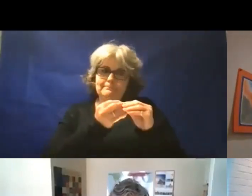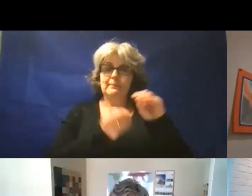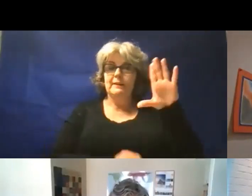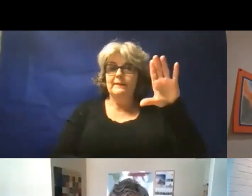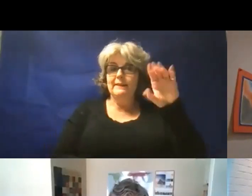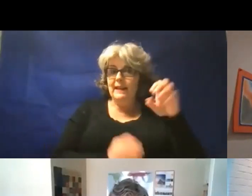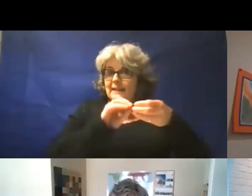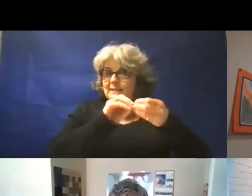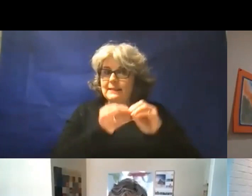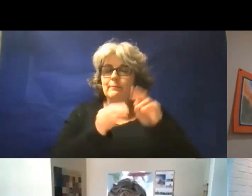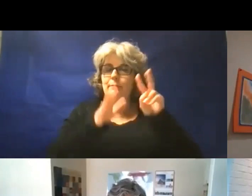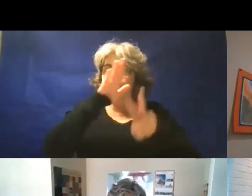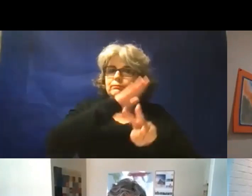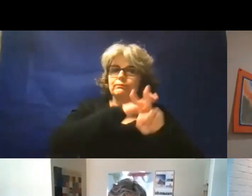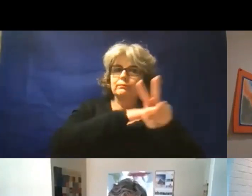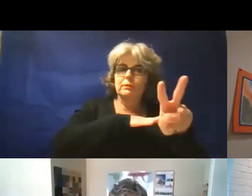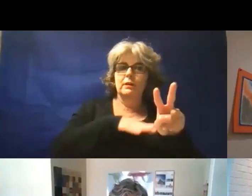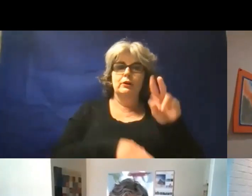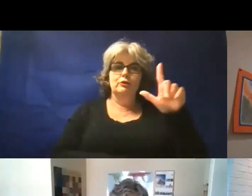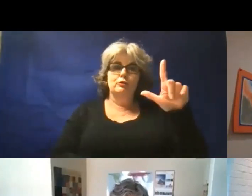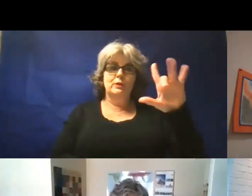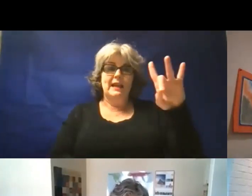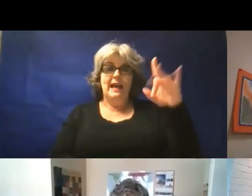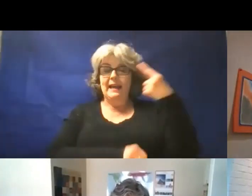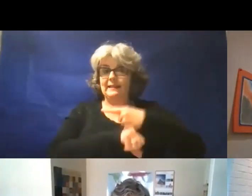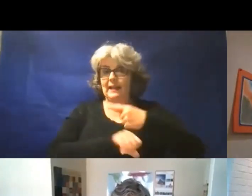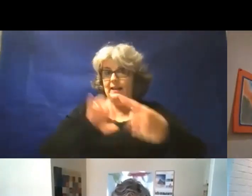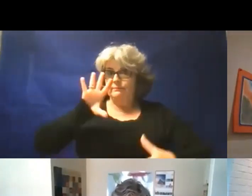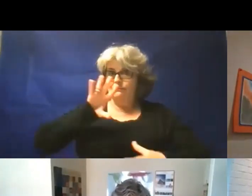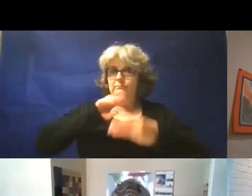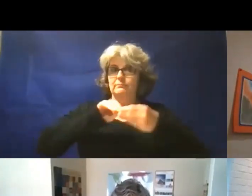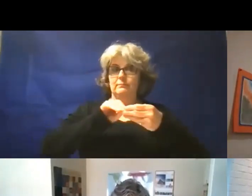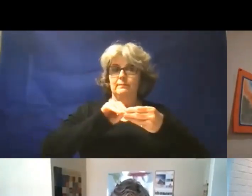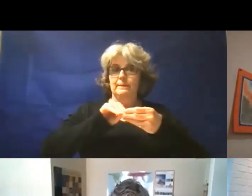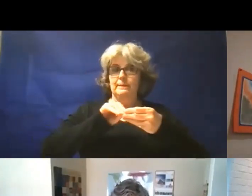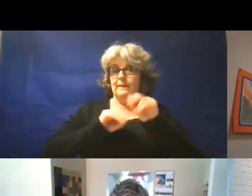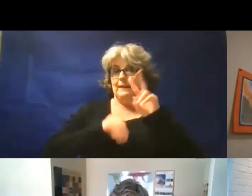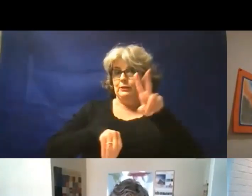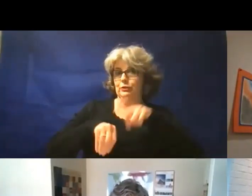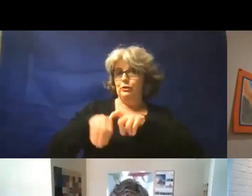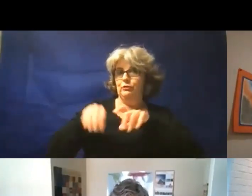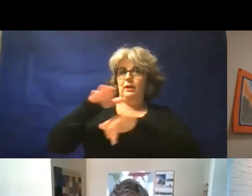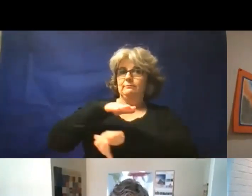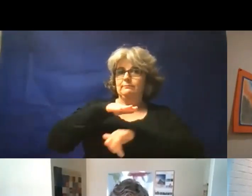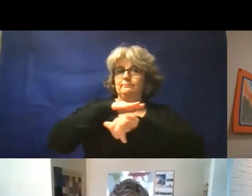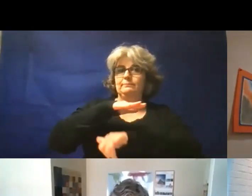trajectory over a 28 day period and that's two incubation periods and that's important because